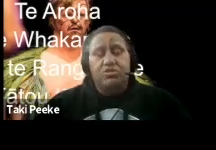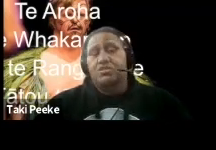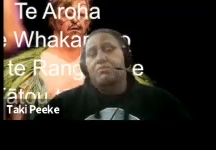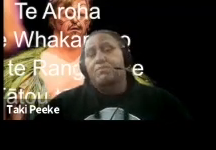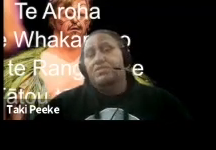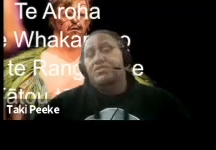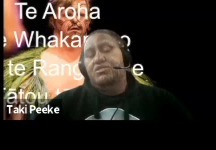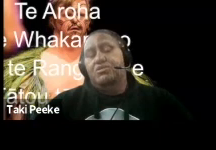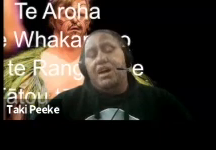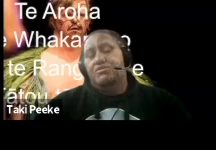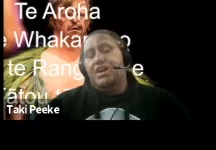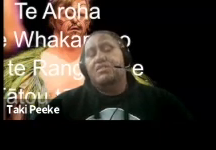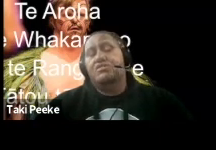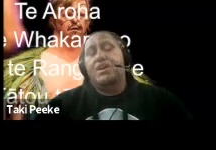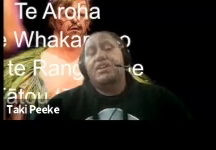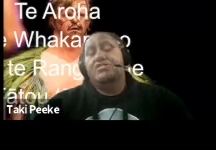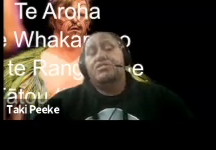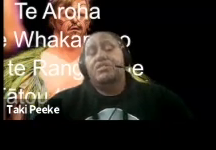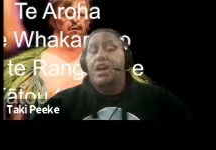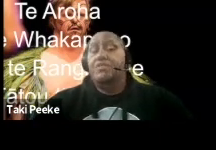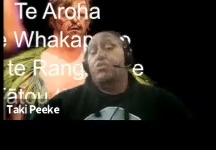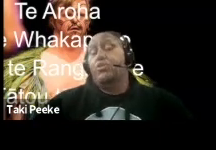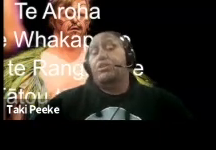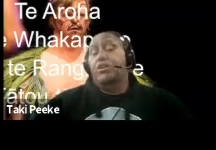It’s also my pleasure to start those foundations and the korero